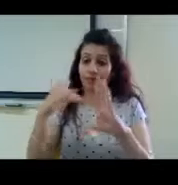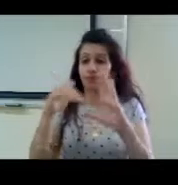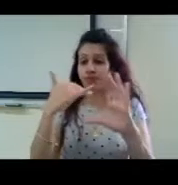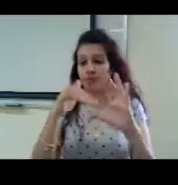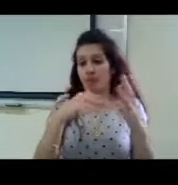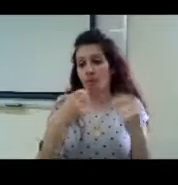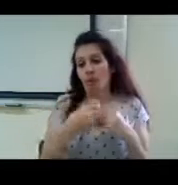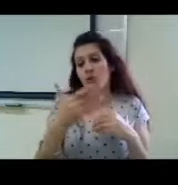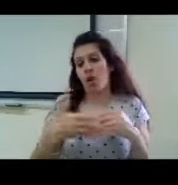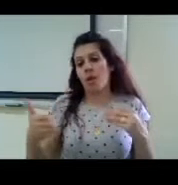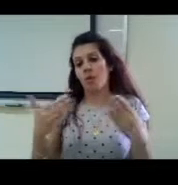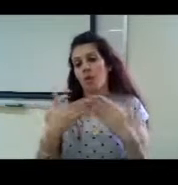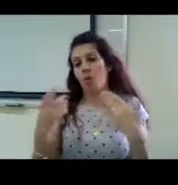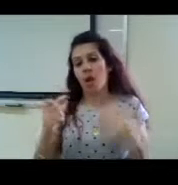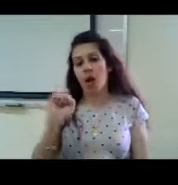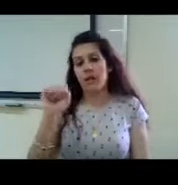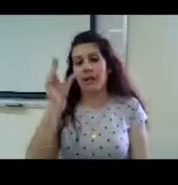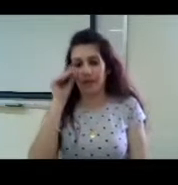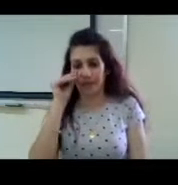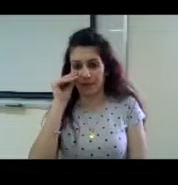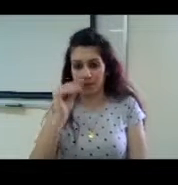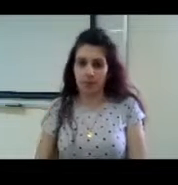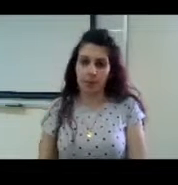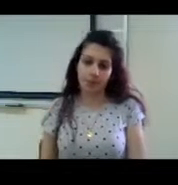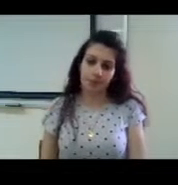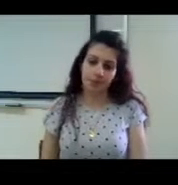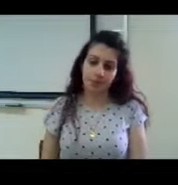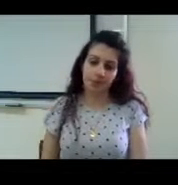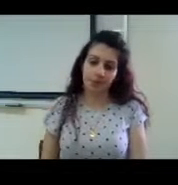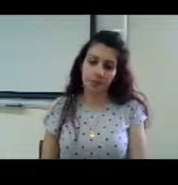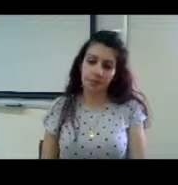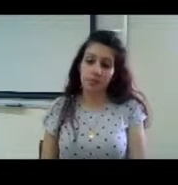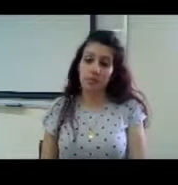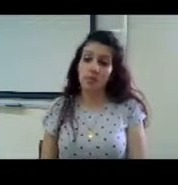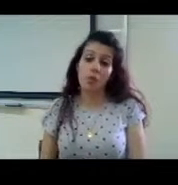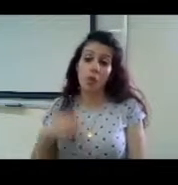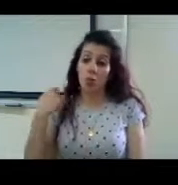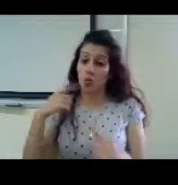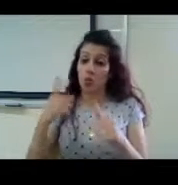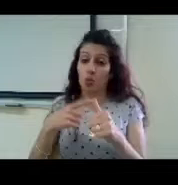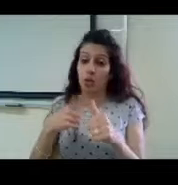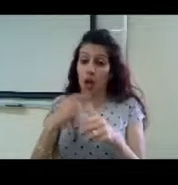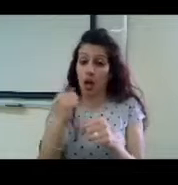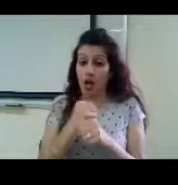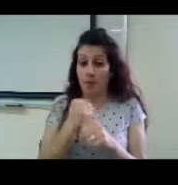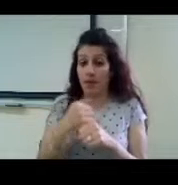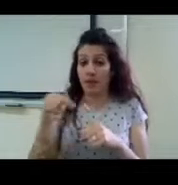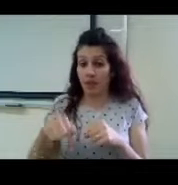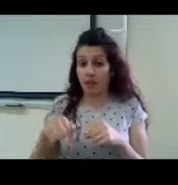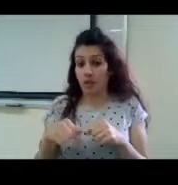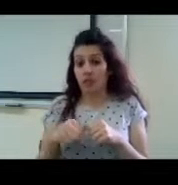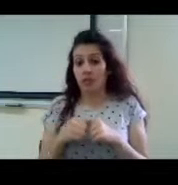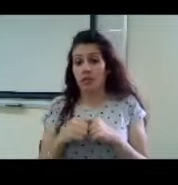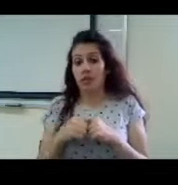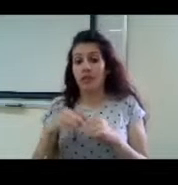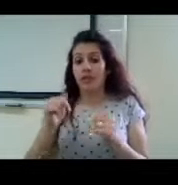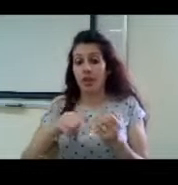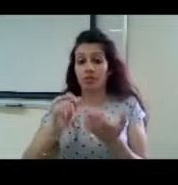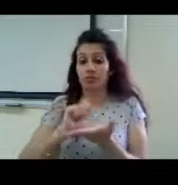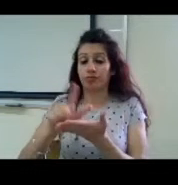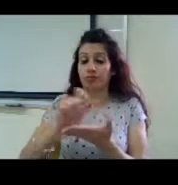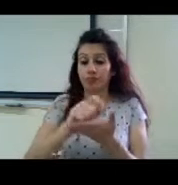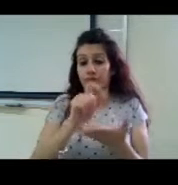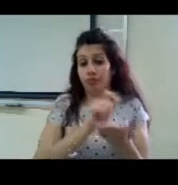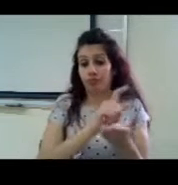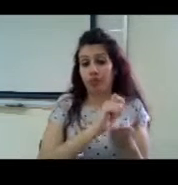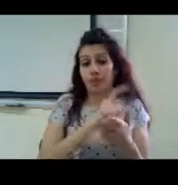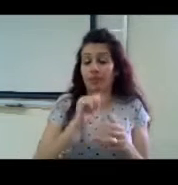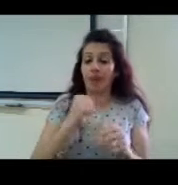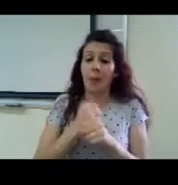bursaries mohkumat ayahs or even be percent lower but supreme of Tolliver do